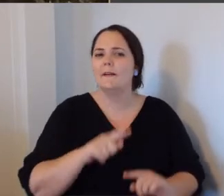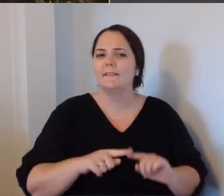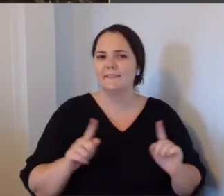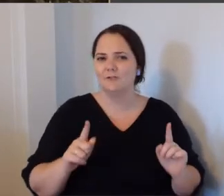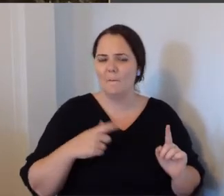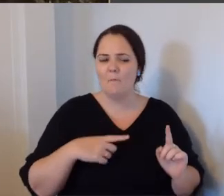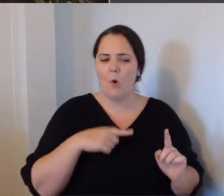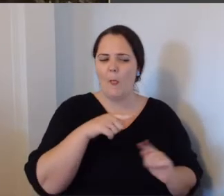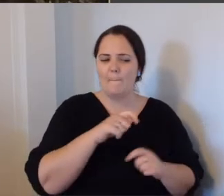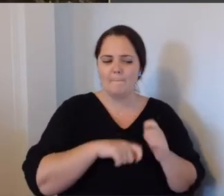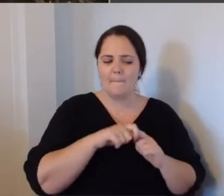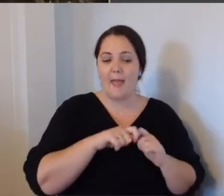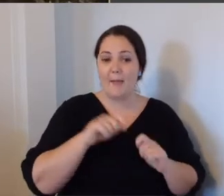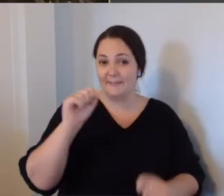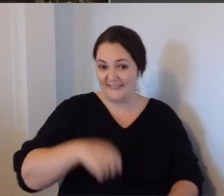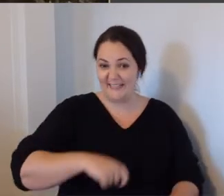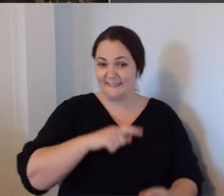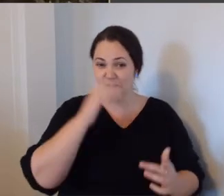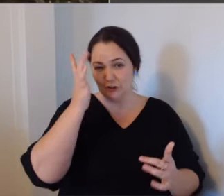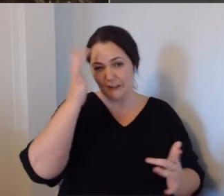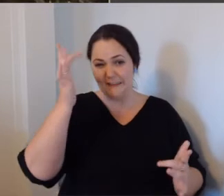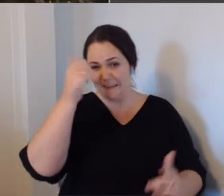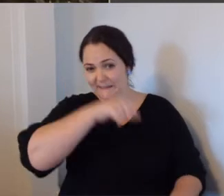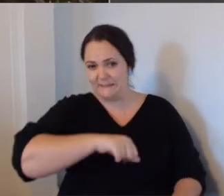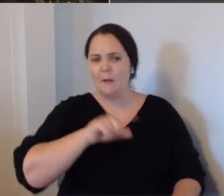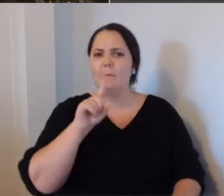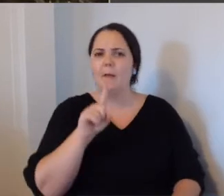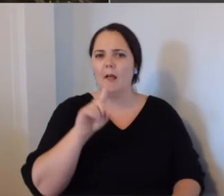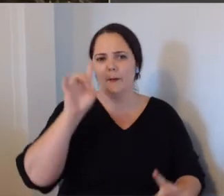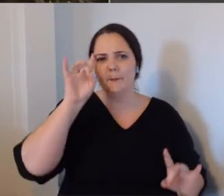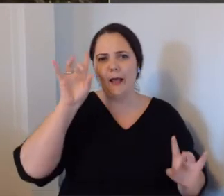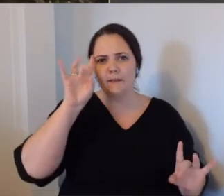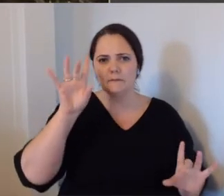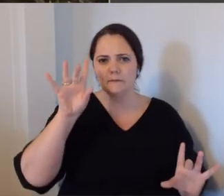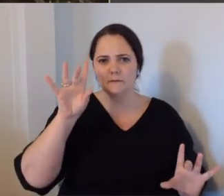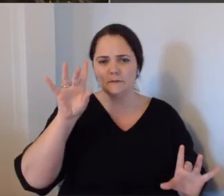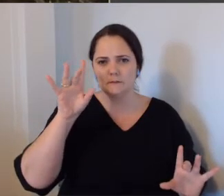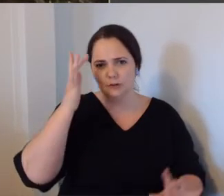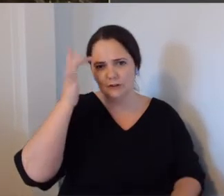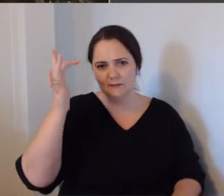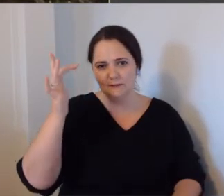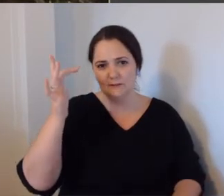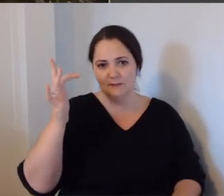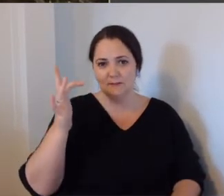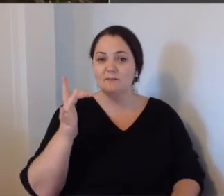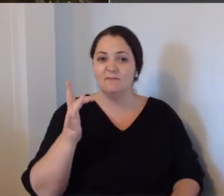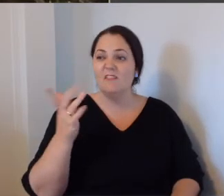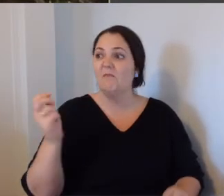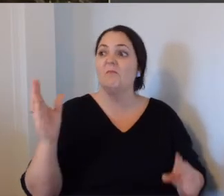According to Vasari he lived in squalor and ate eggs, 50 at a time. Now, Vasari's anecdotes have